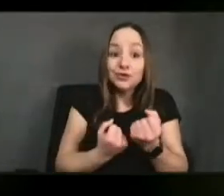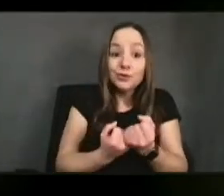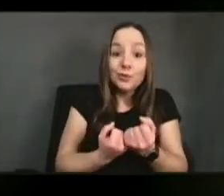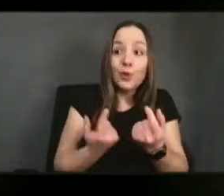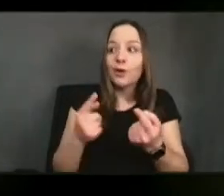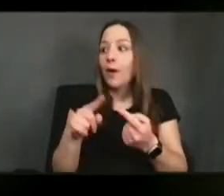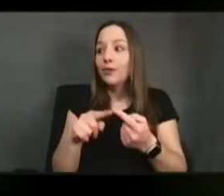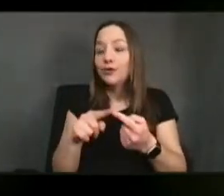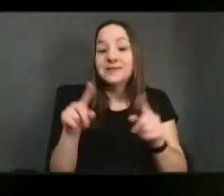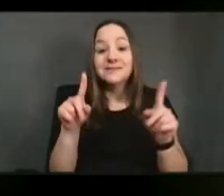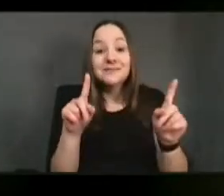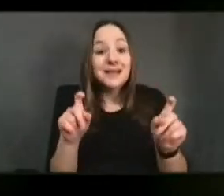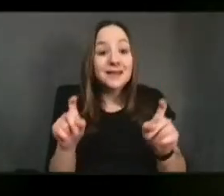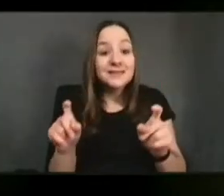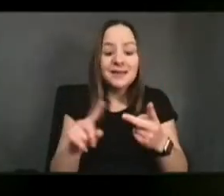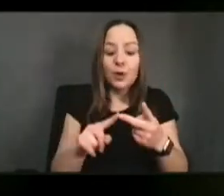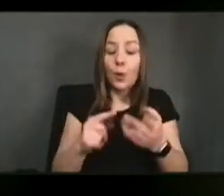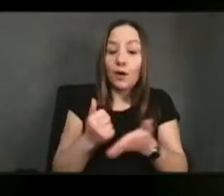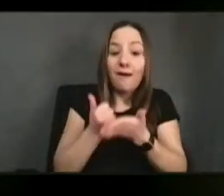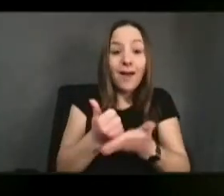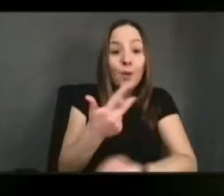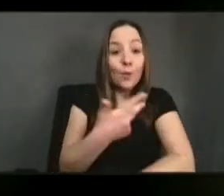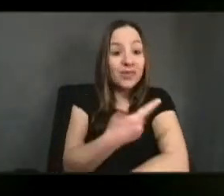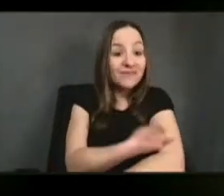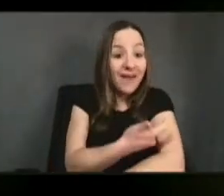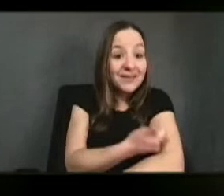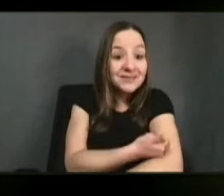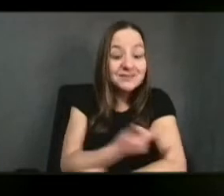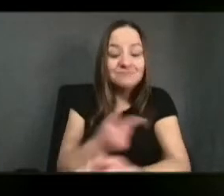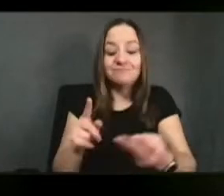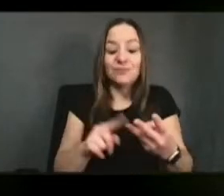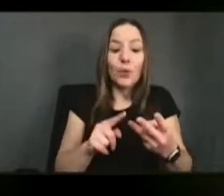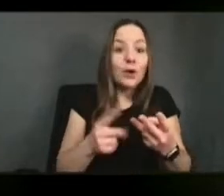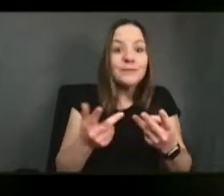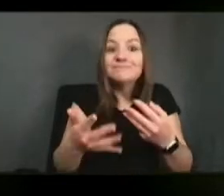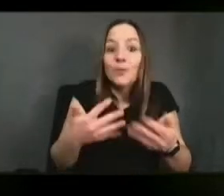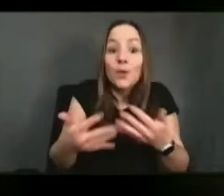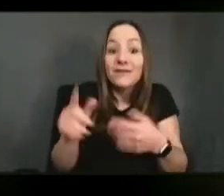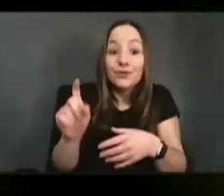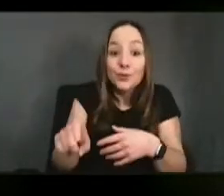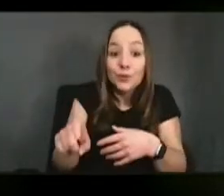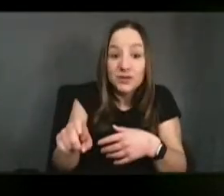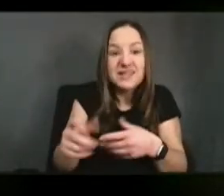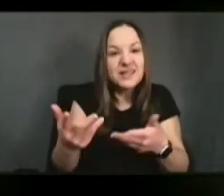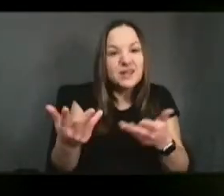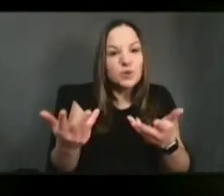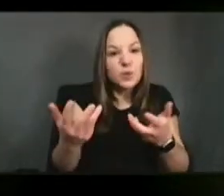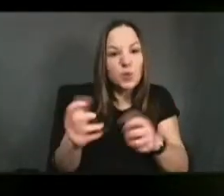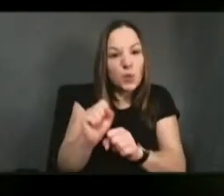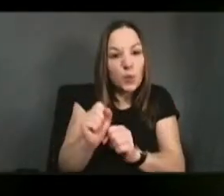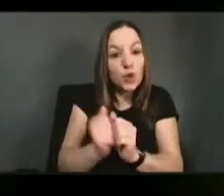tried to be there whether you need testing or whether you know we need help with vaccinations